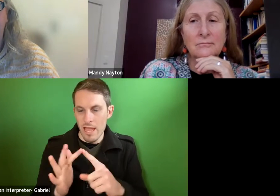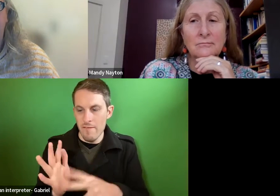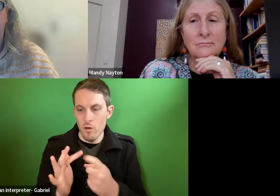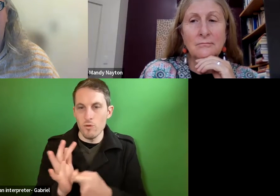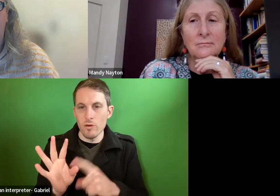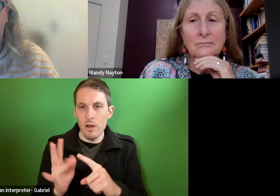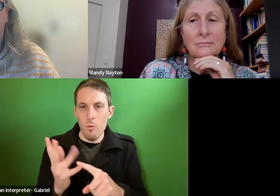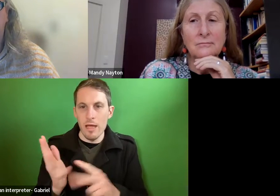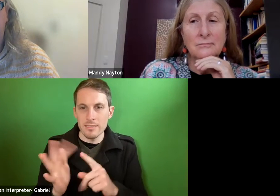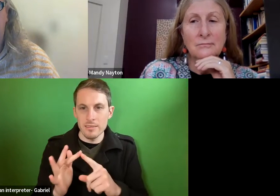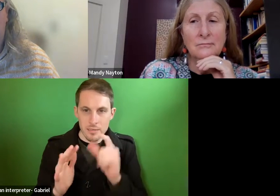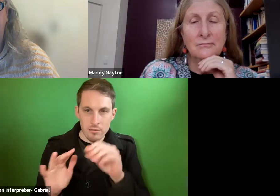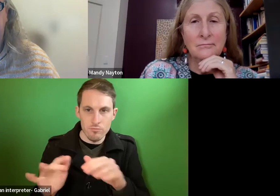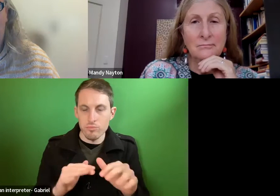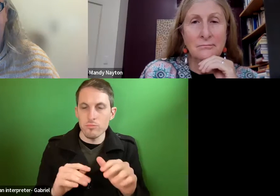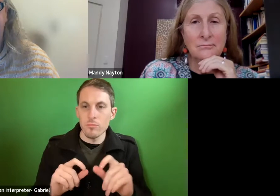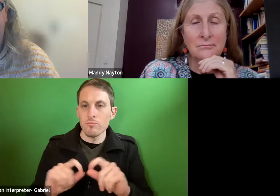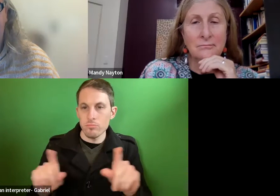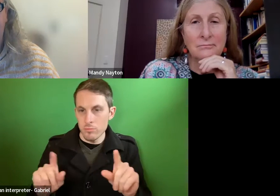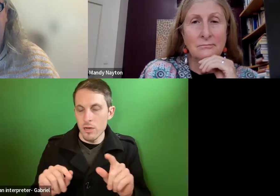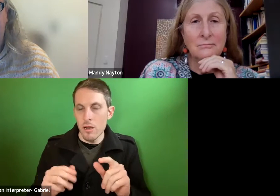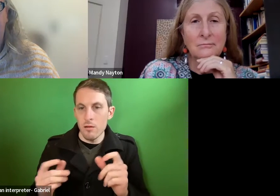But then if you have a question that you want us to ask, Mandy,